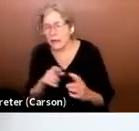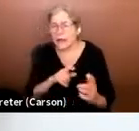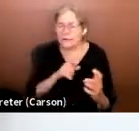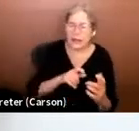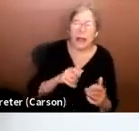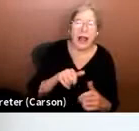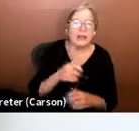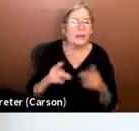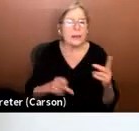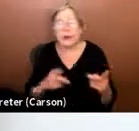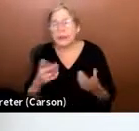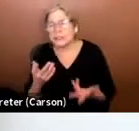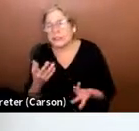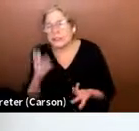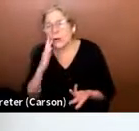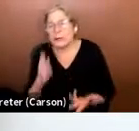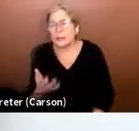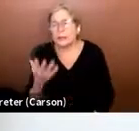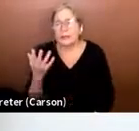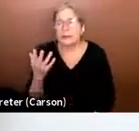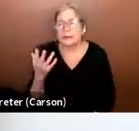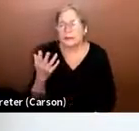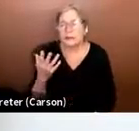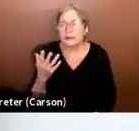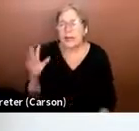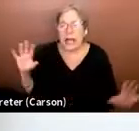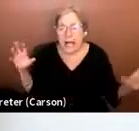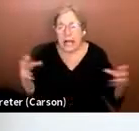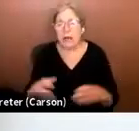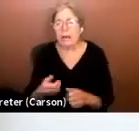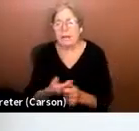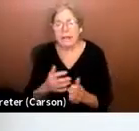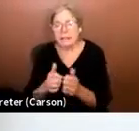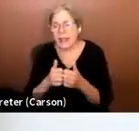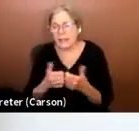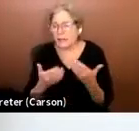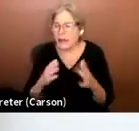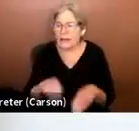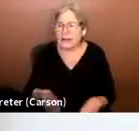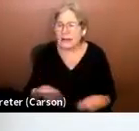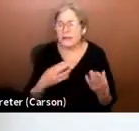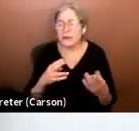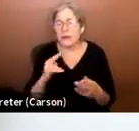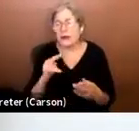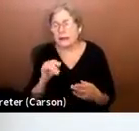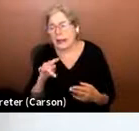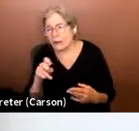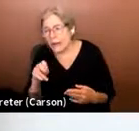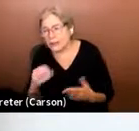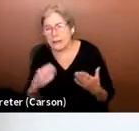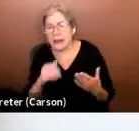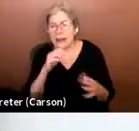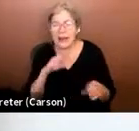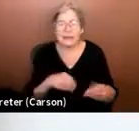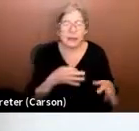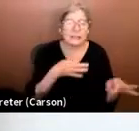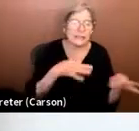people are going to clump everything together. They might give me narration and might not GIF you descriptions